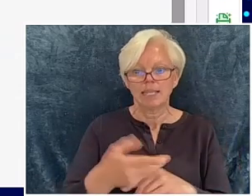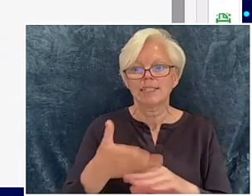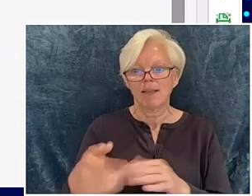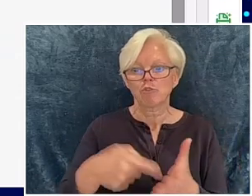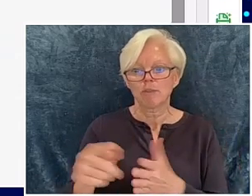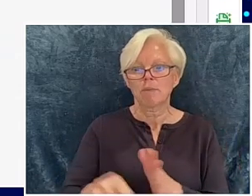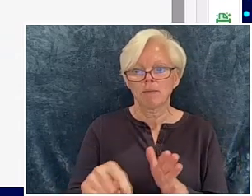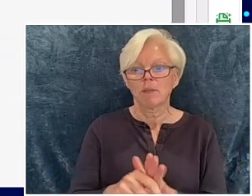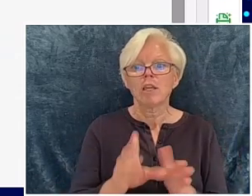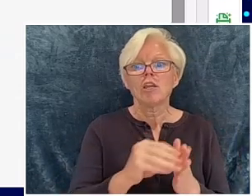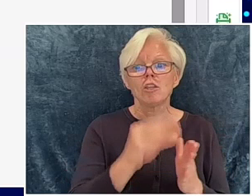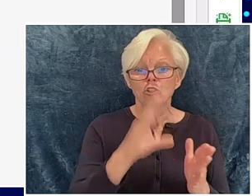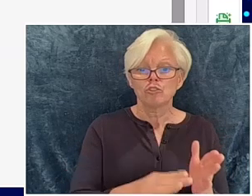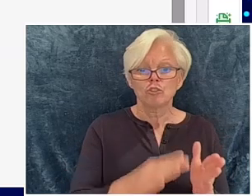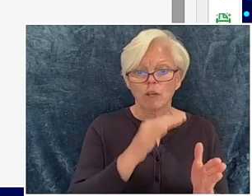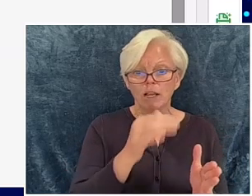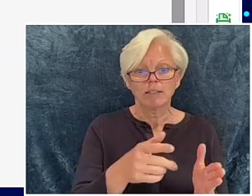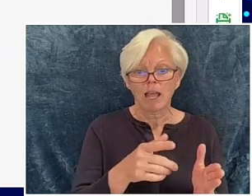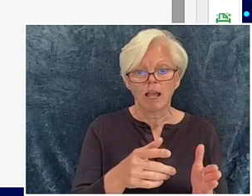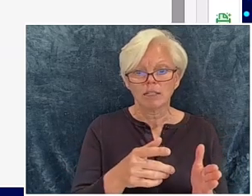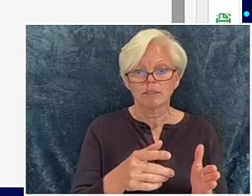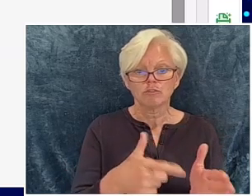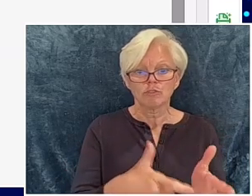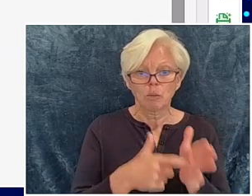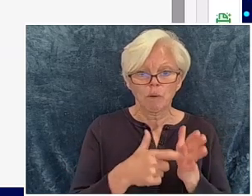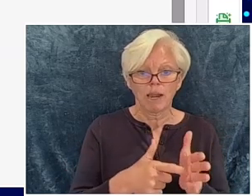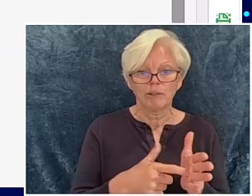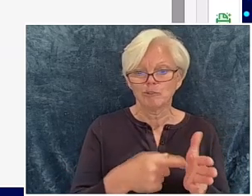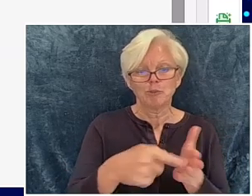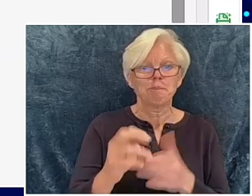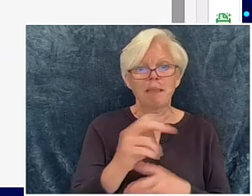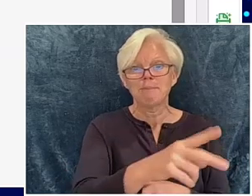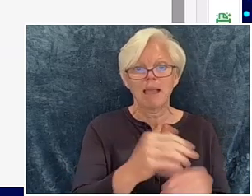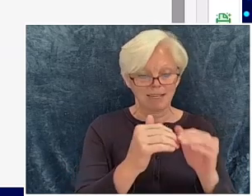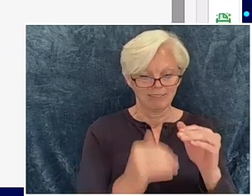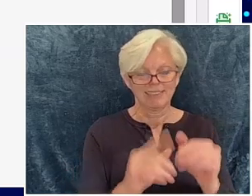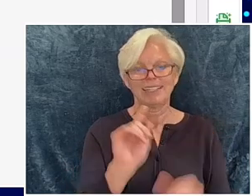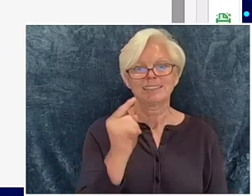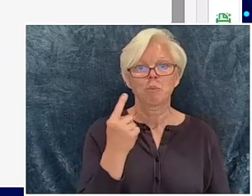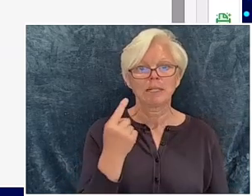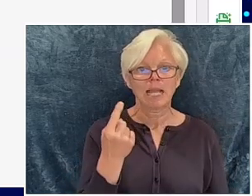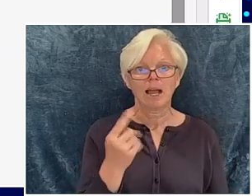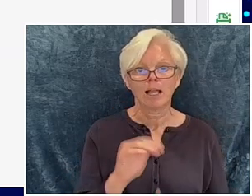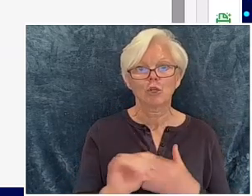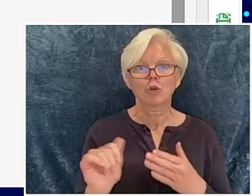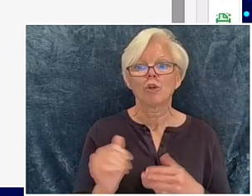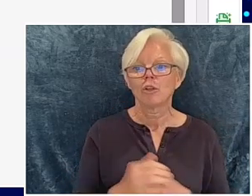a remaining balance that is less than $1. So we see here when a student- with a